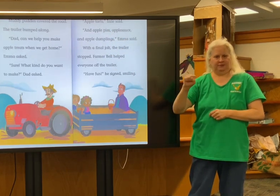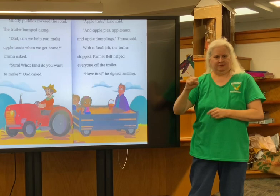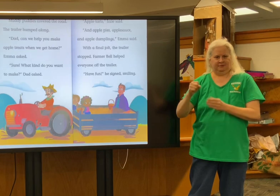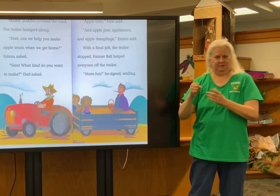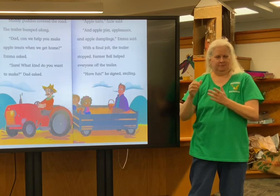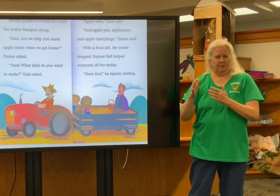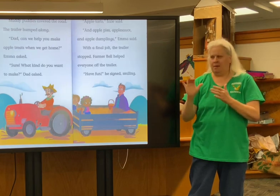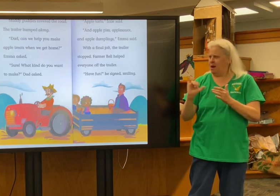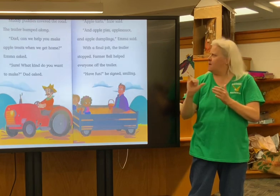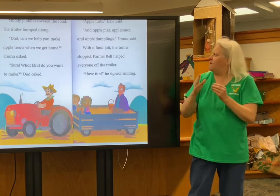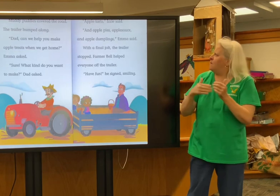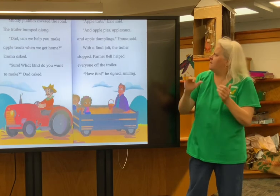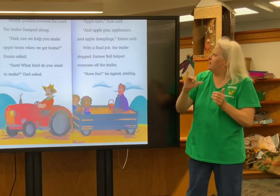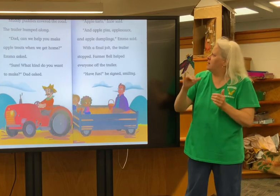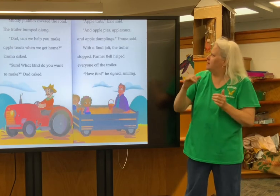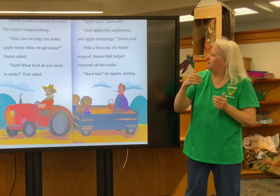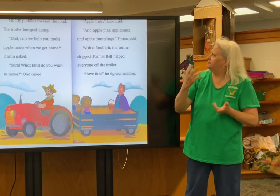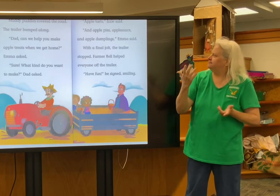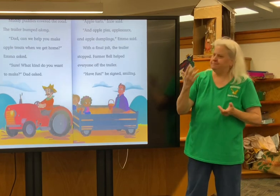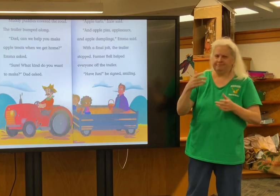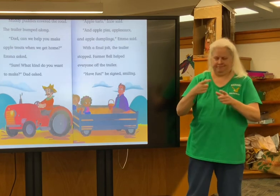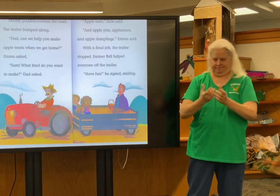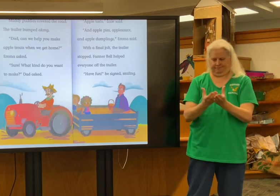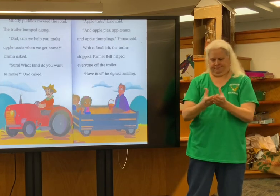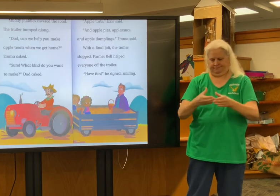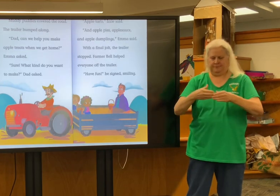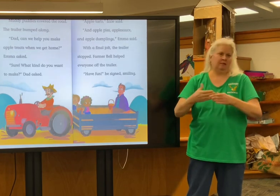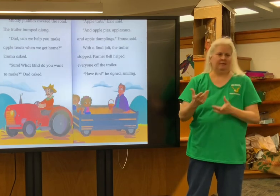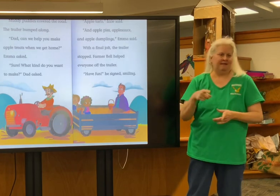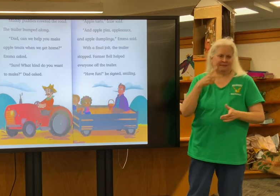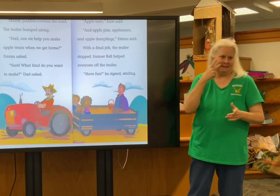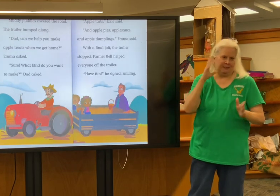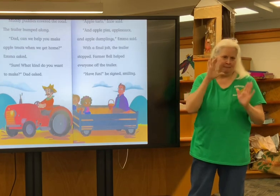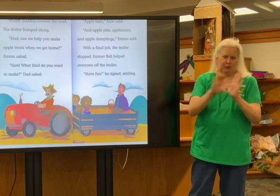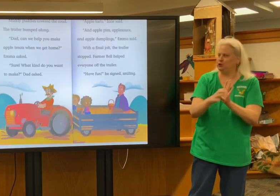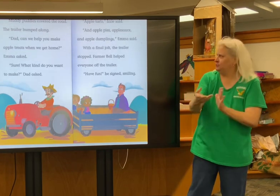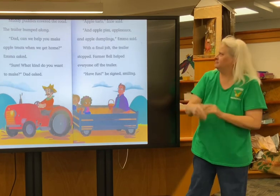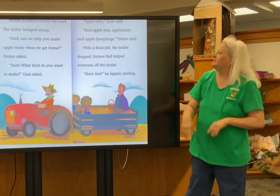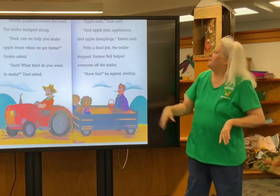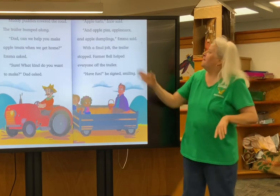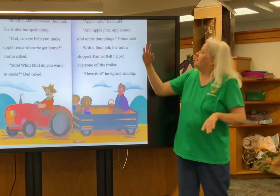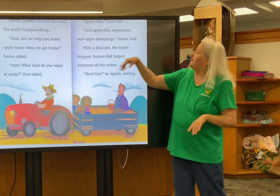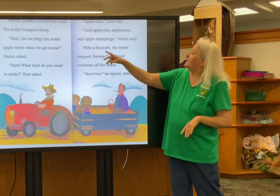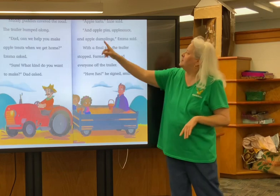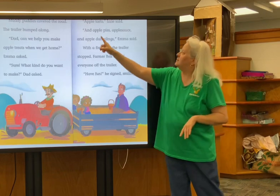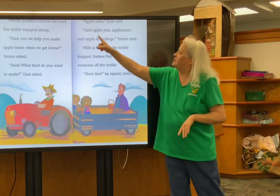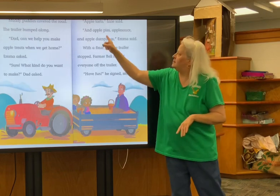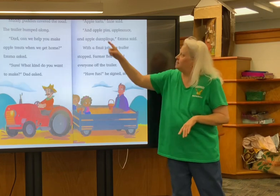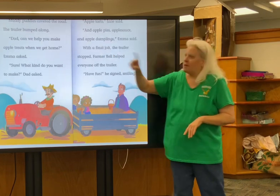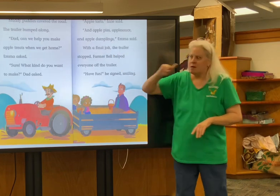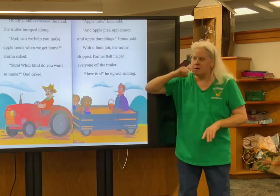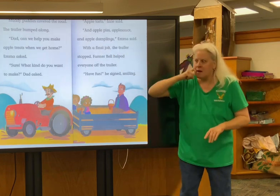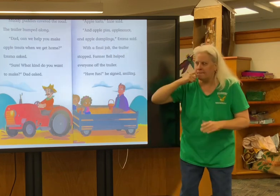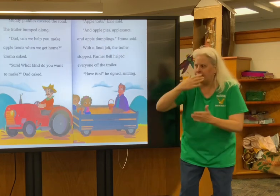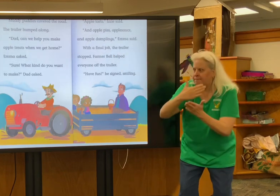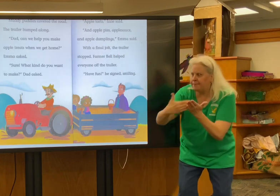"Apple tarts," Izzie said. Those are like, um well, we'll see a picture later.